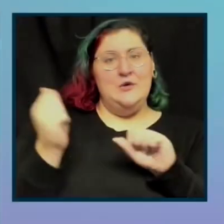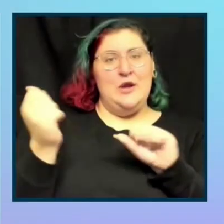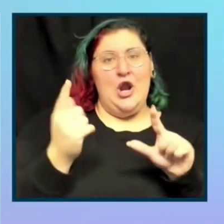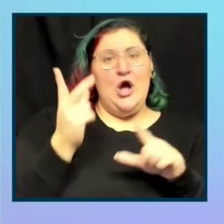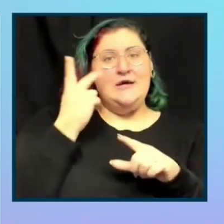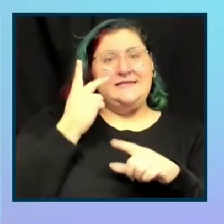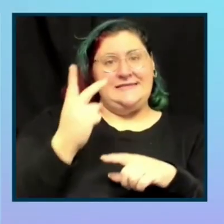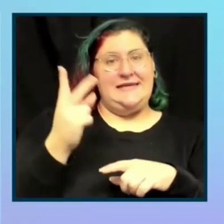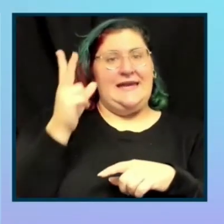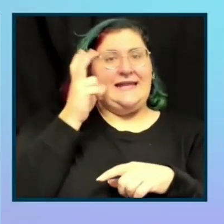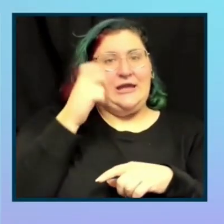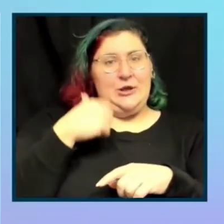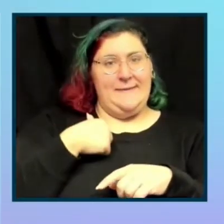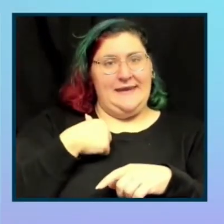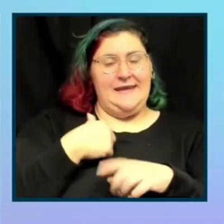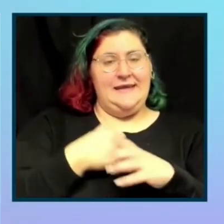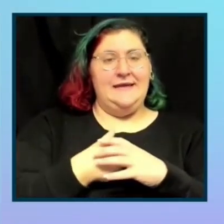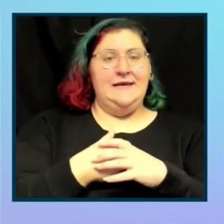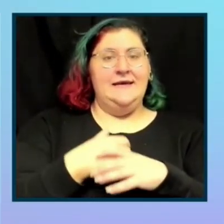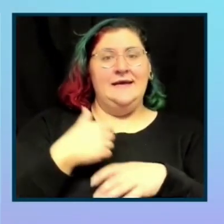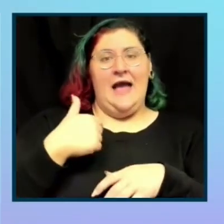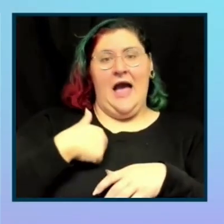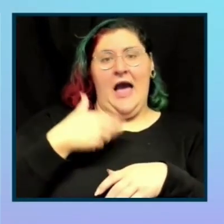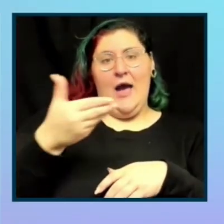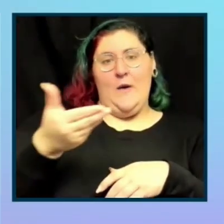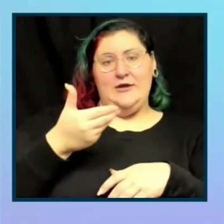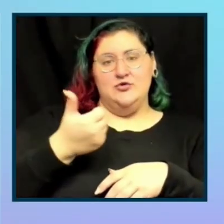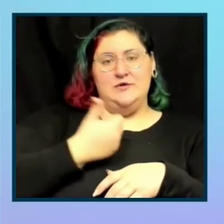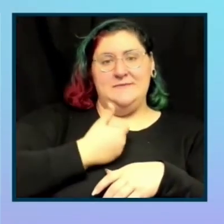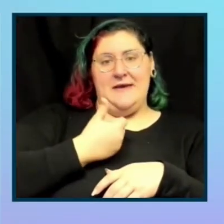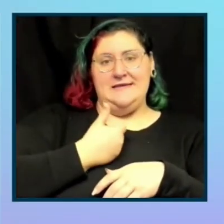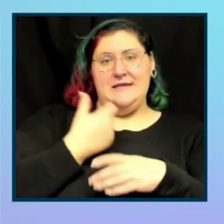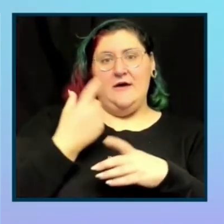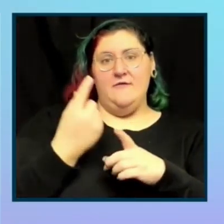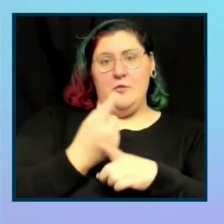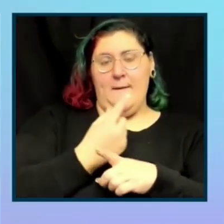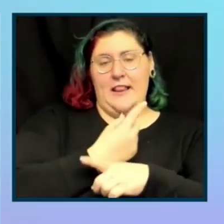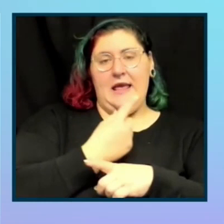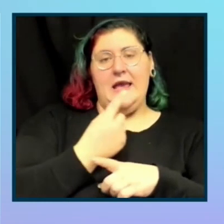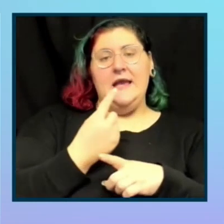I'll introduce myself properly in a second, but by way of a description, because, you know,